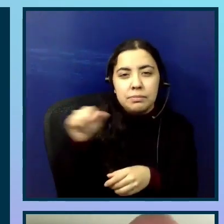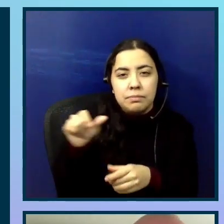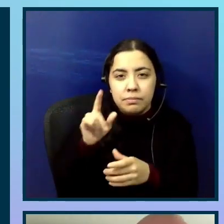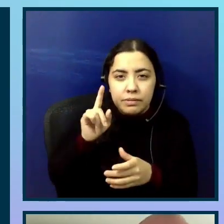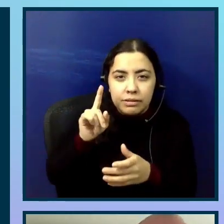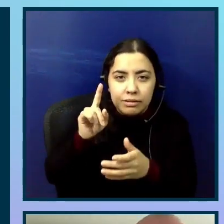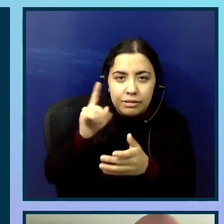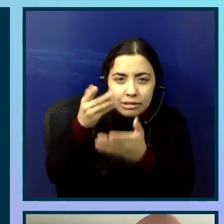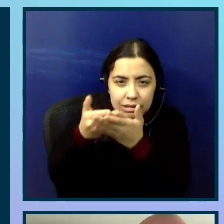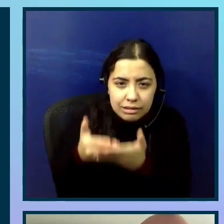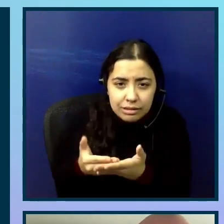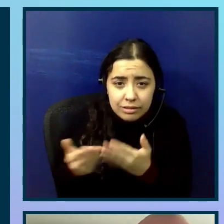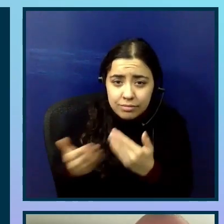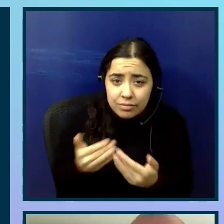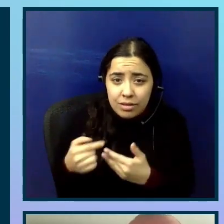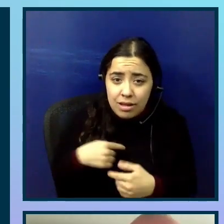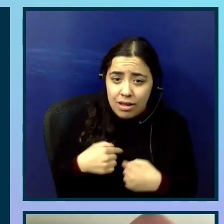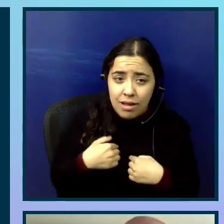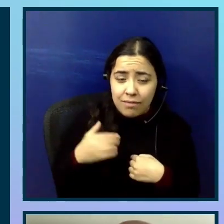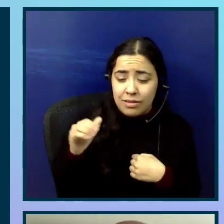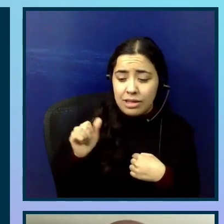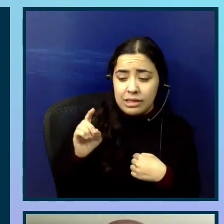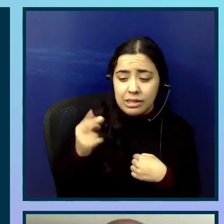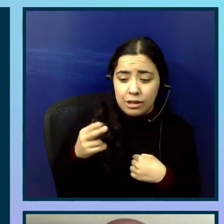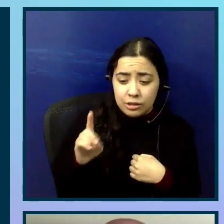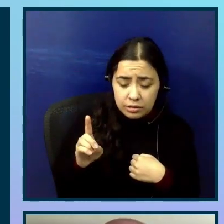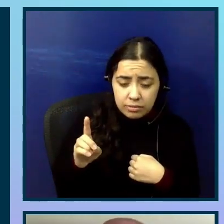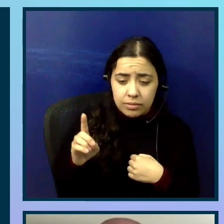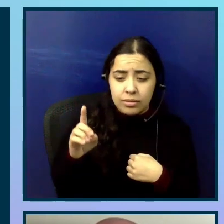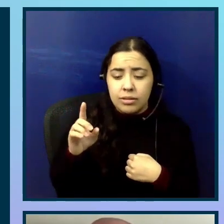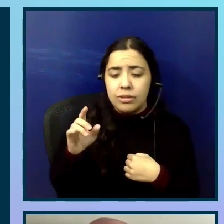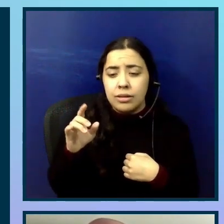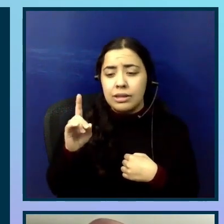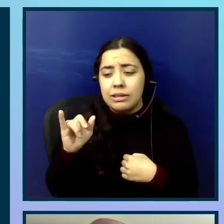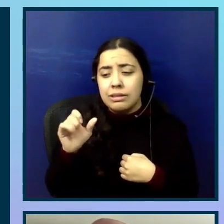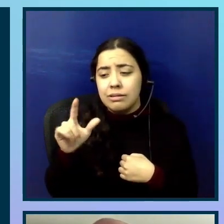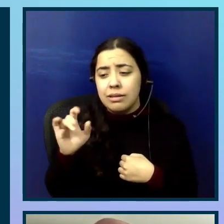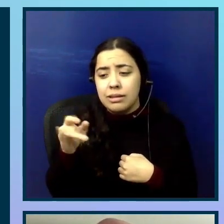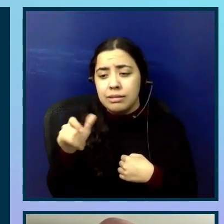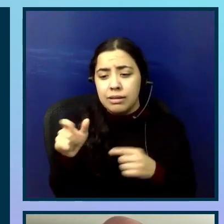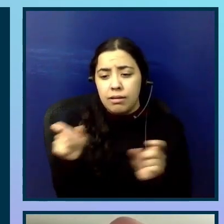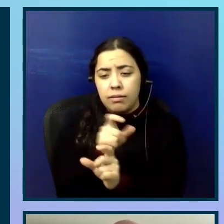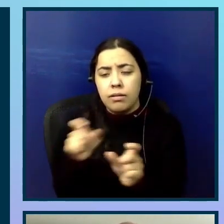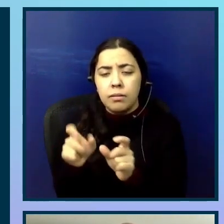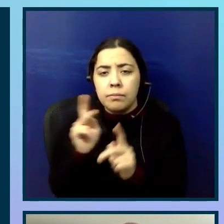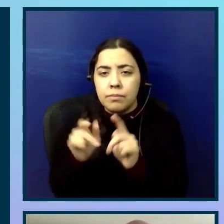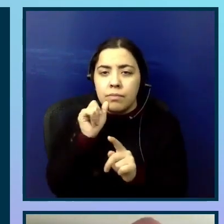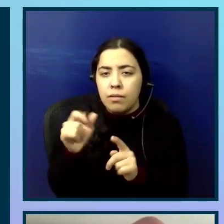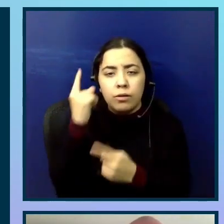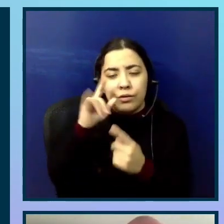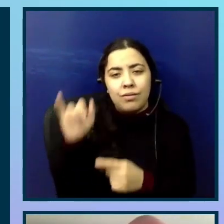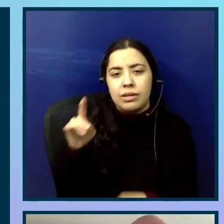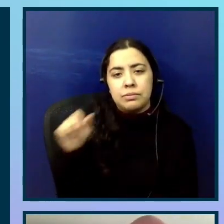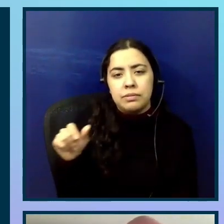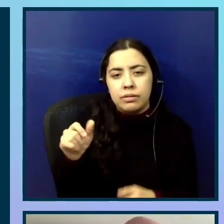ADHD and dyslexia regularly, don't get counted along with quite a few other hidden conditions. And so you're probably looking 15% plus.